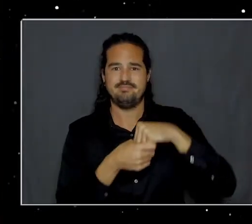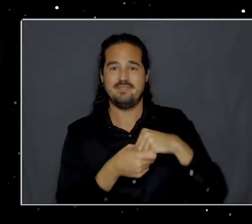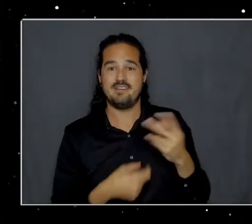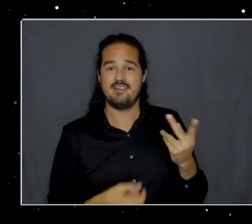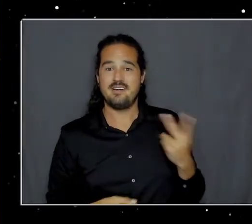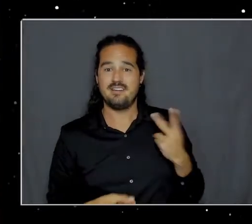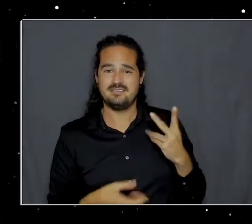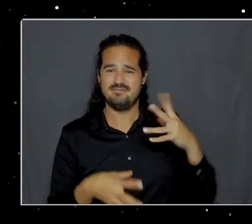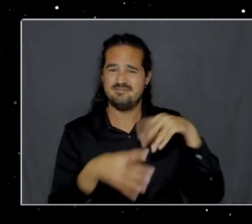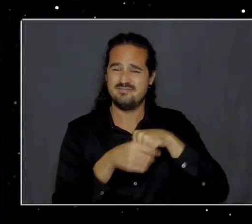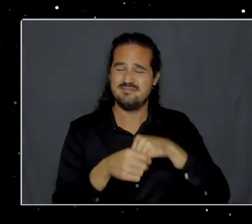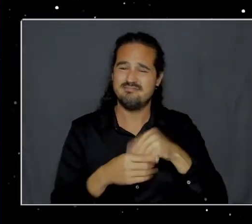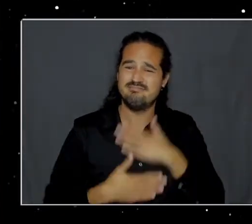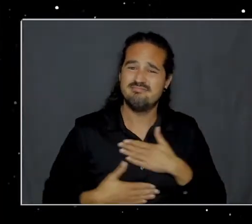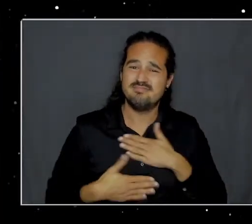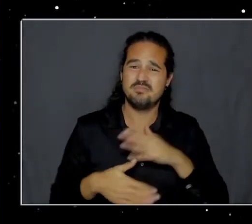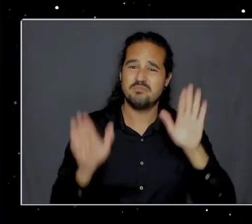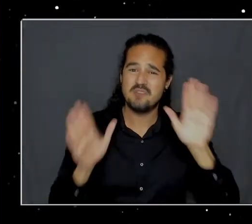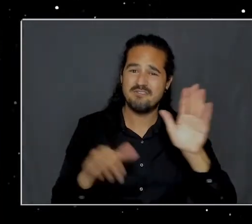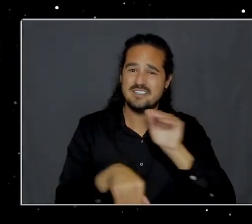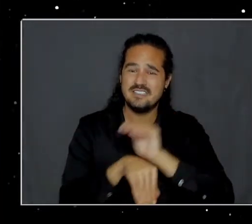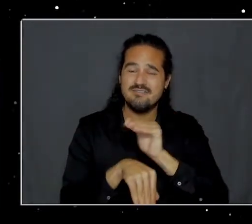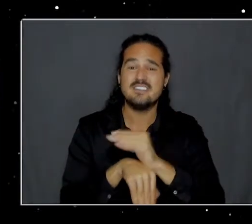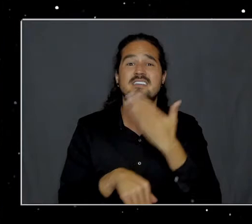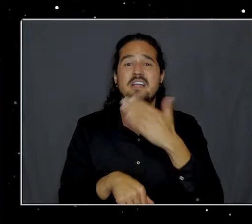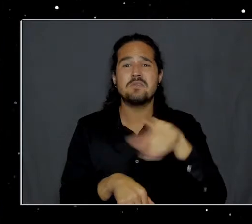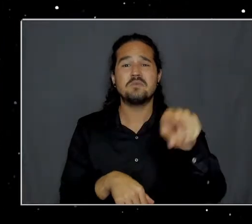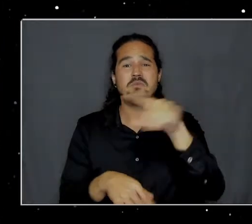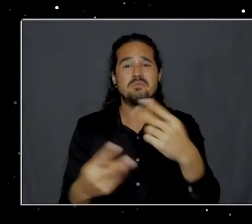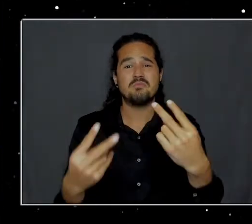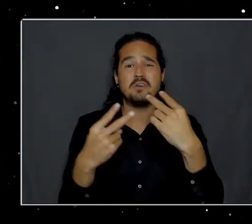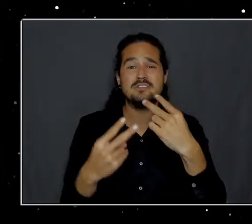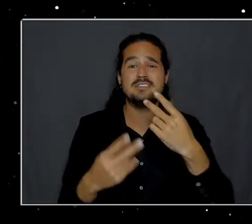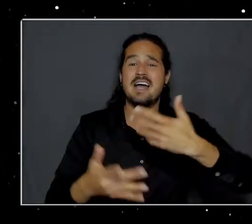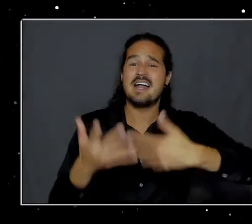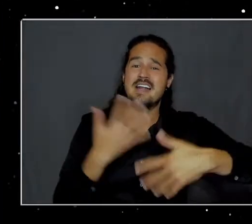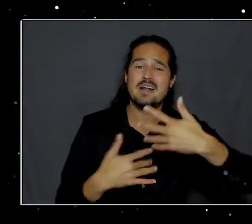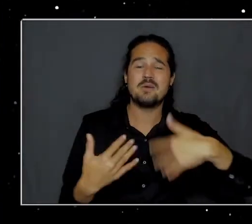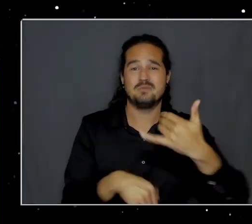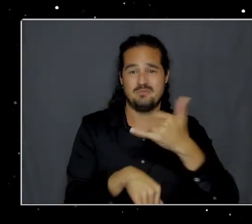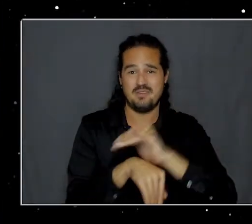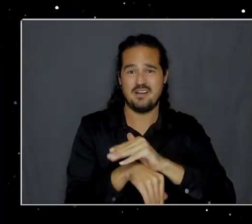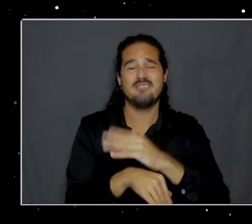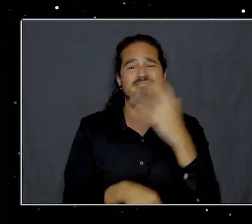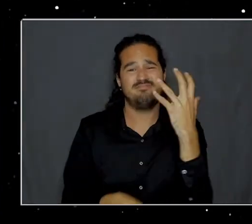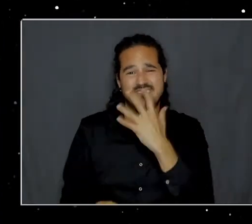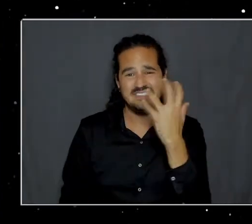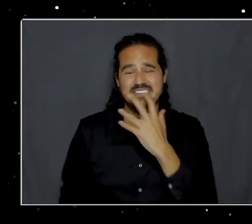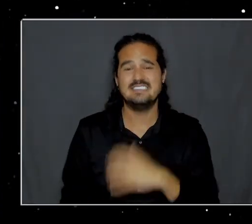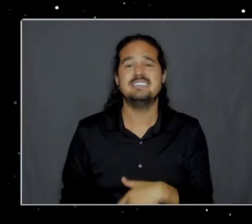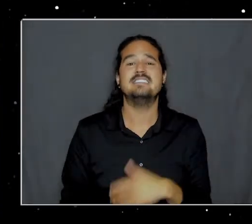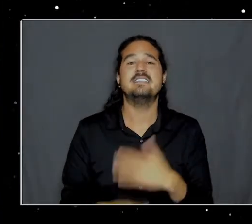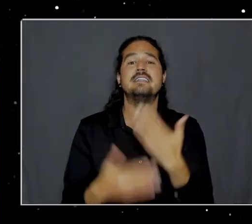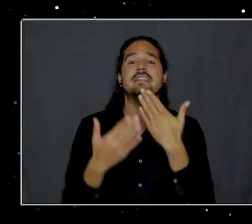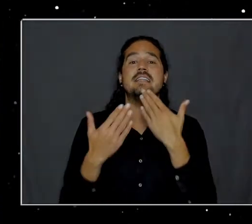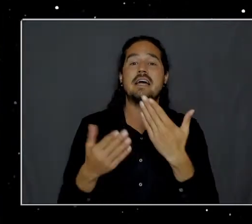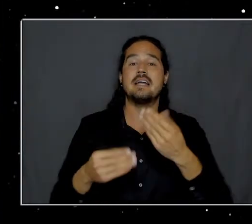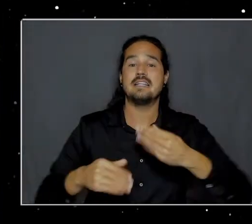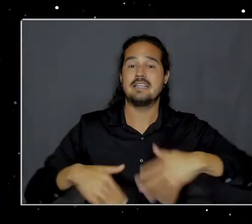EVENING. THANK YOU EVERYONE WHO'S WATCHING TONIGHT FOR HANGING OUT WITH US.